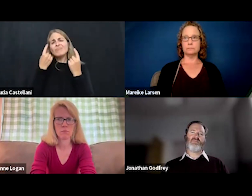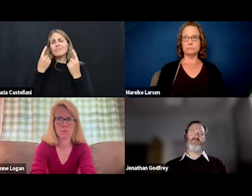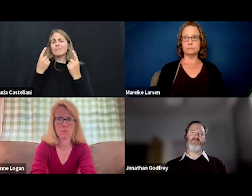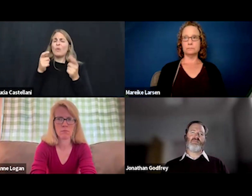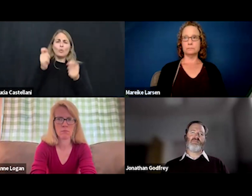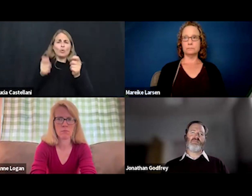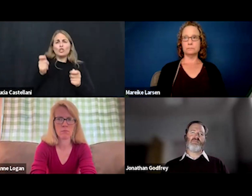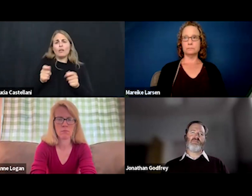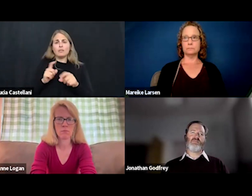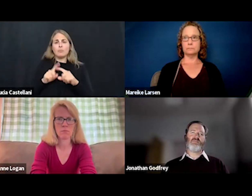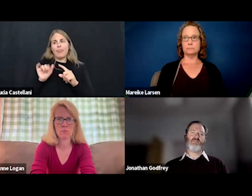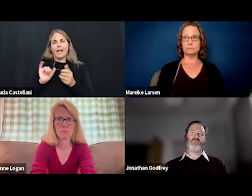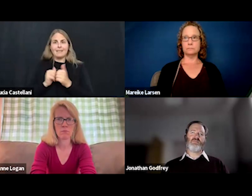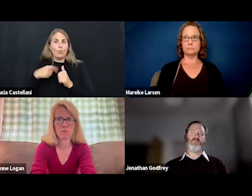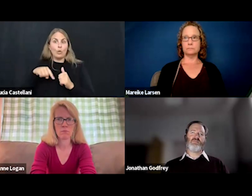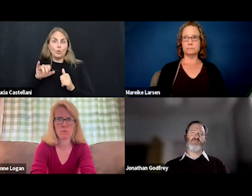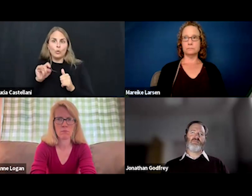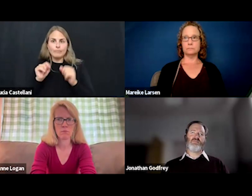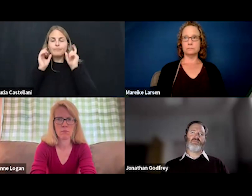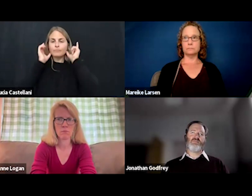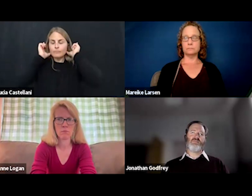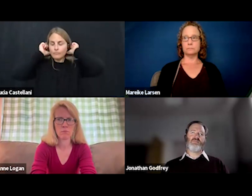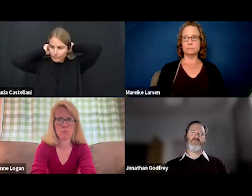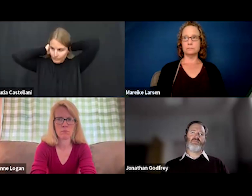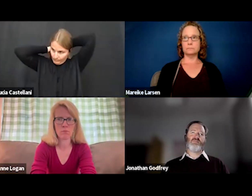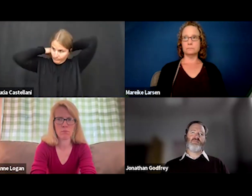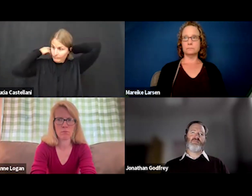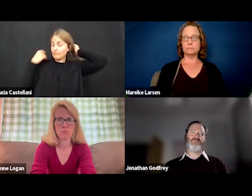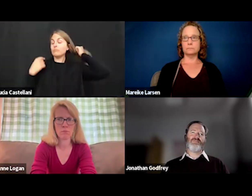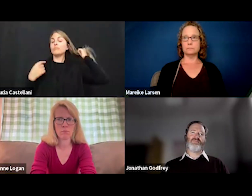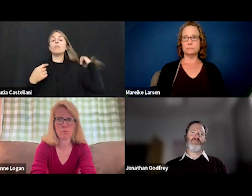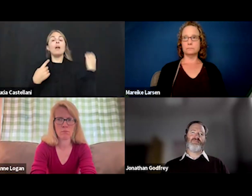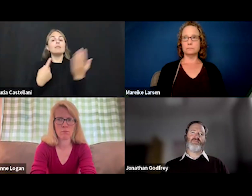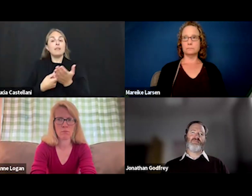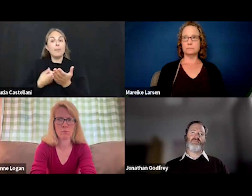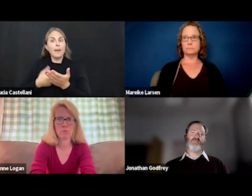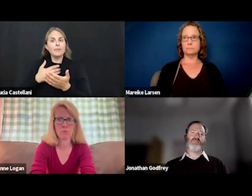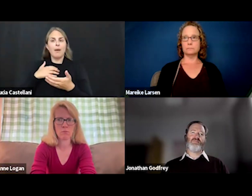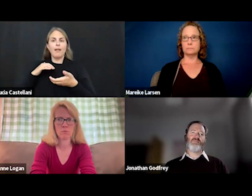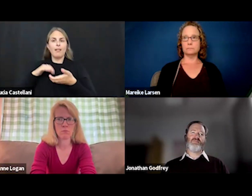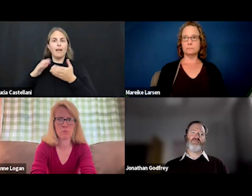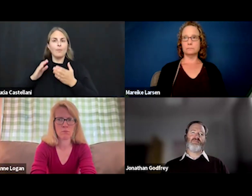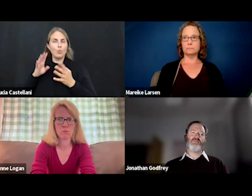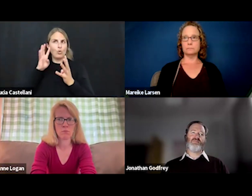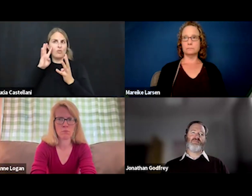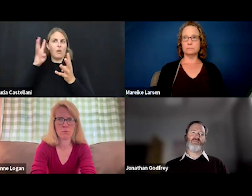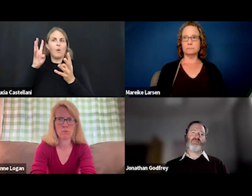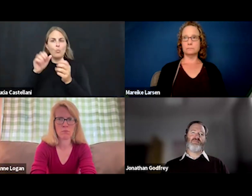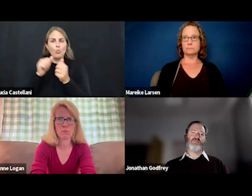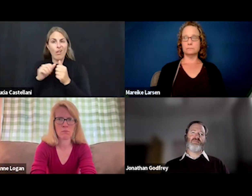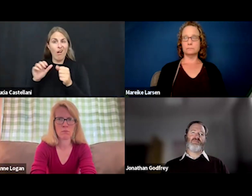Other times, my collaborators and I go around, come up with completely new and creative ways